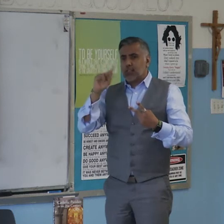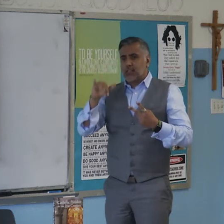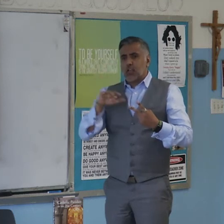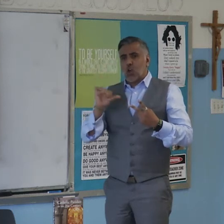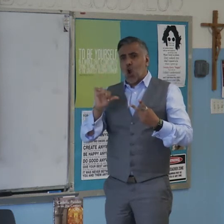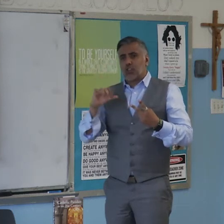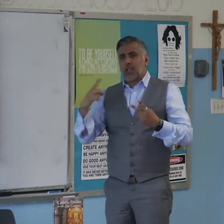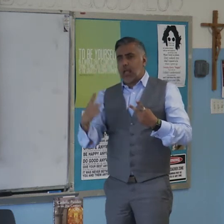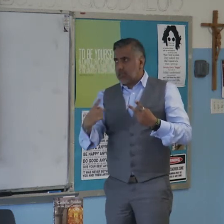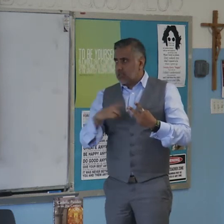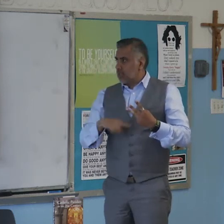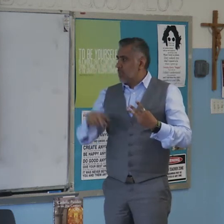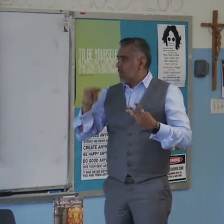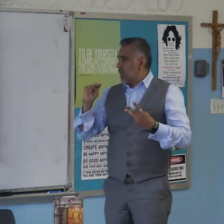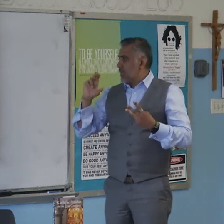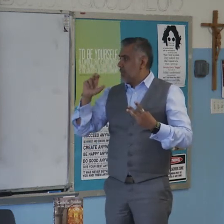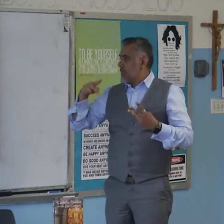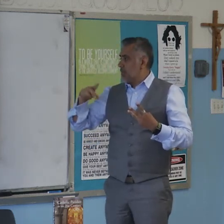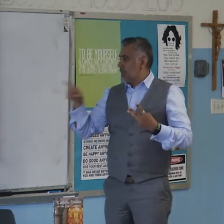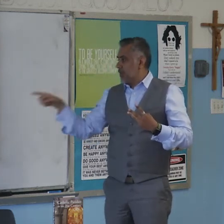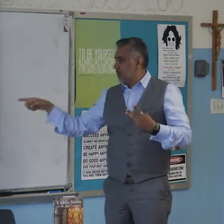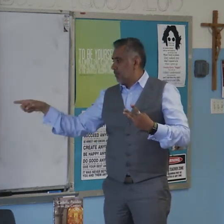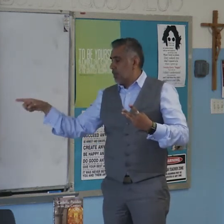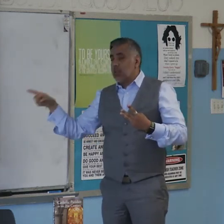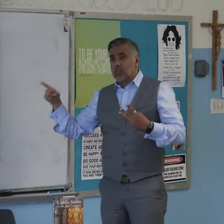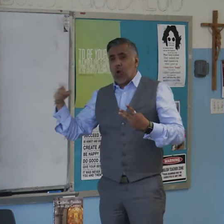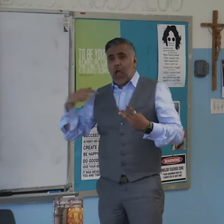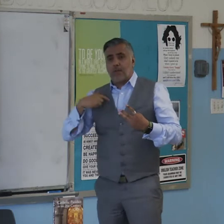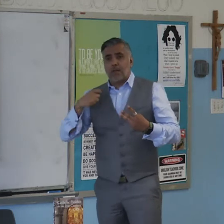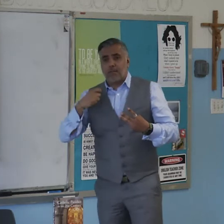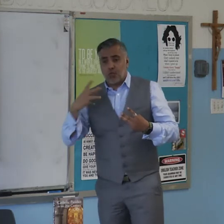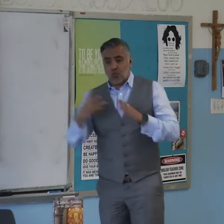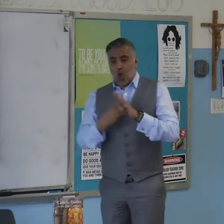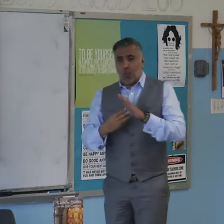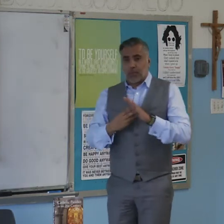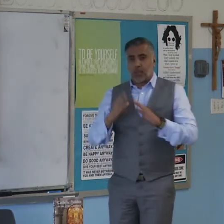and with the NCPD. We have, I have just a couple copies of the two special reports